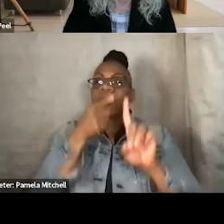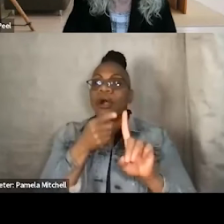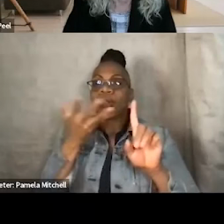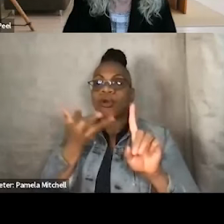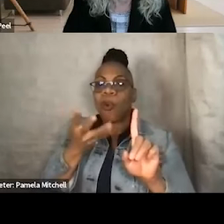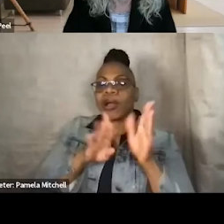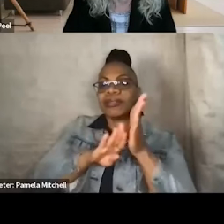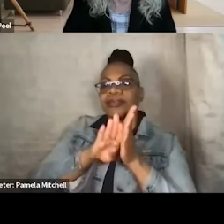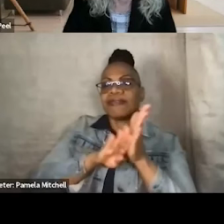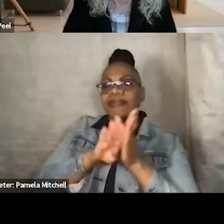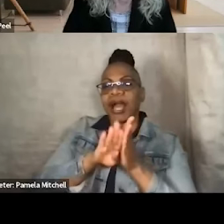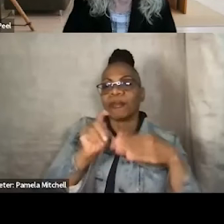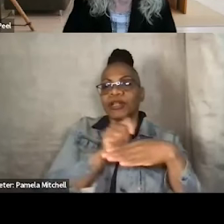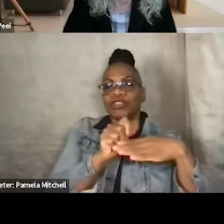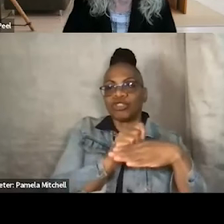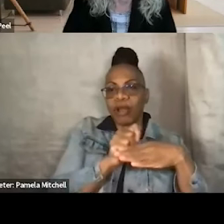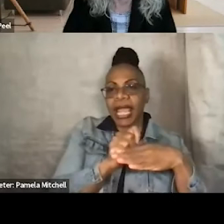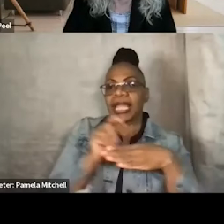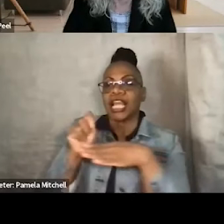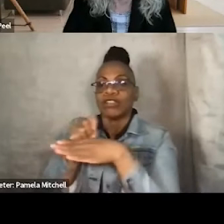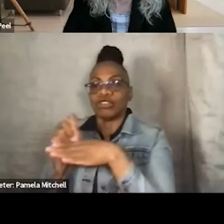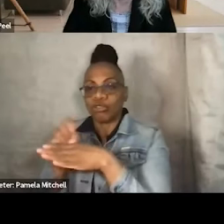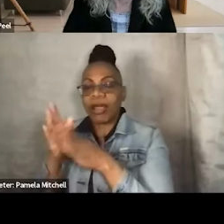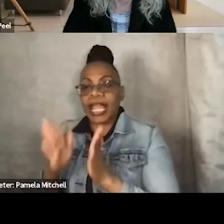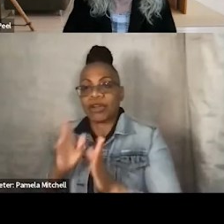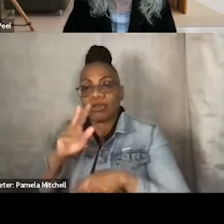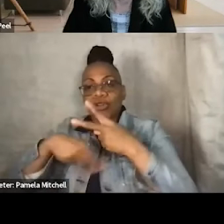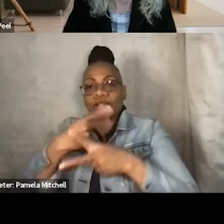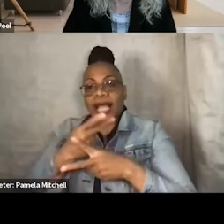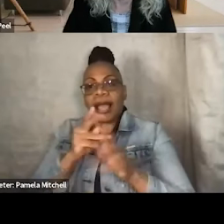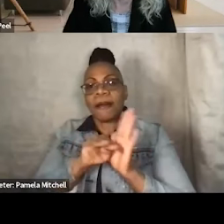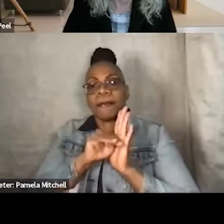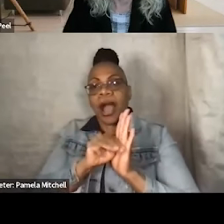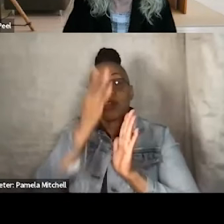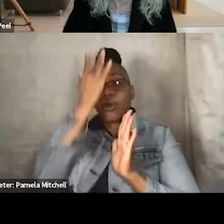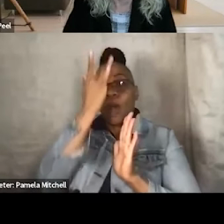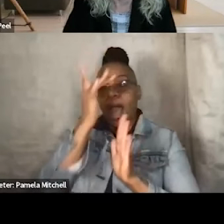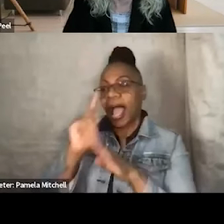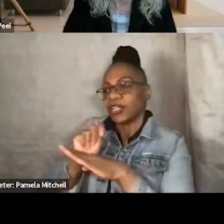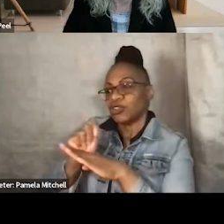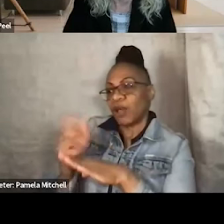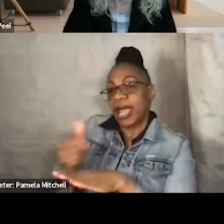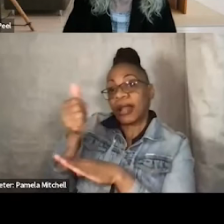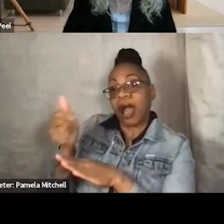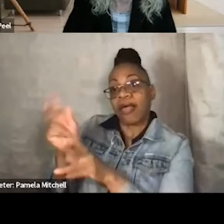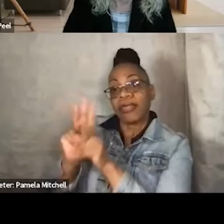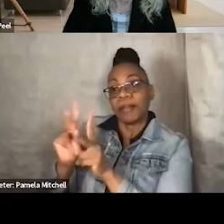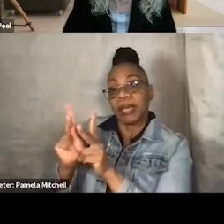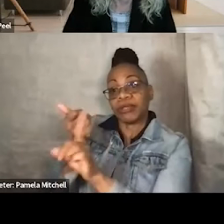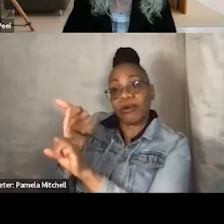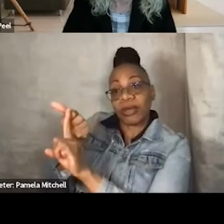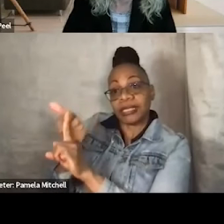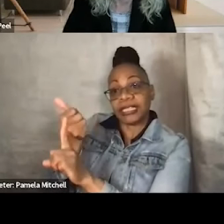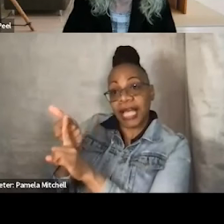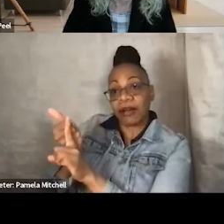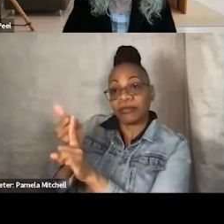a train the trainer type model, so that we can train others, and they can go out on our behalf to continue those educational efforts.